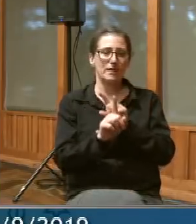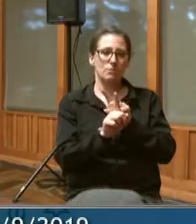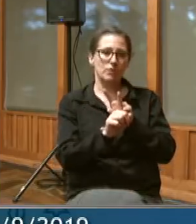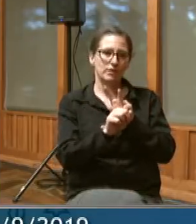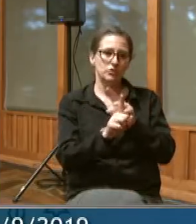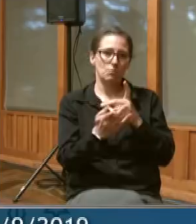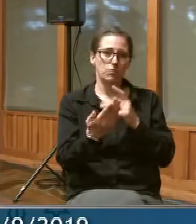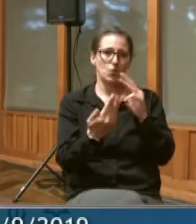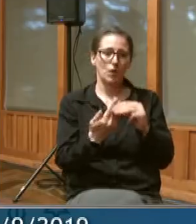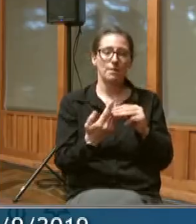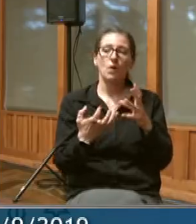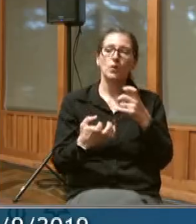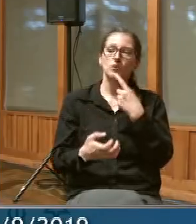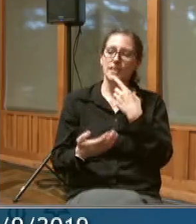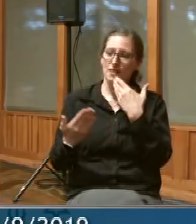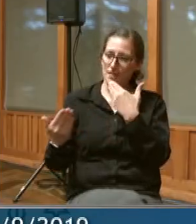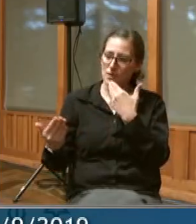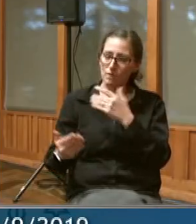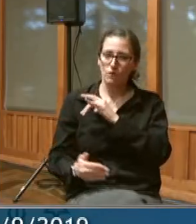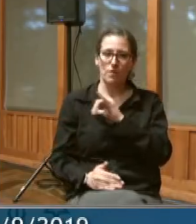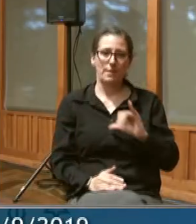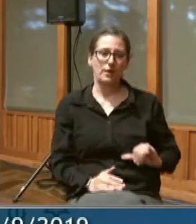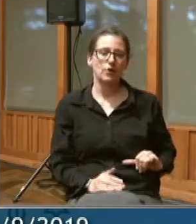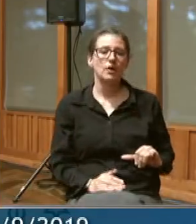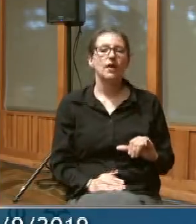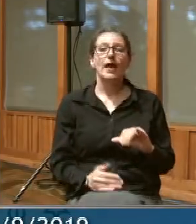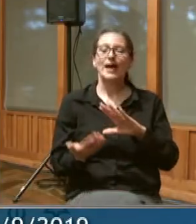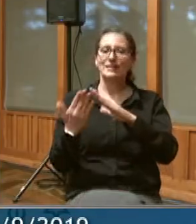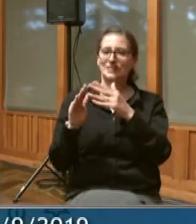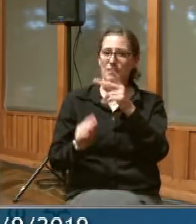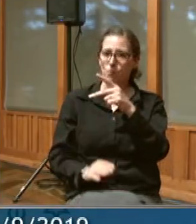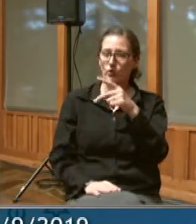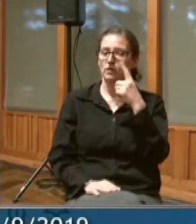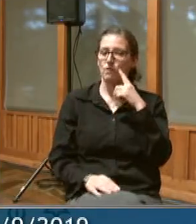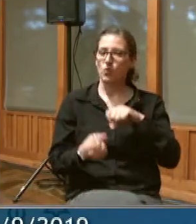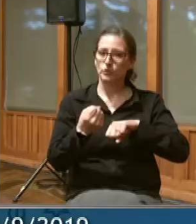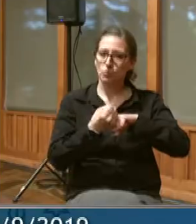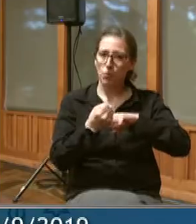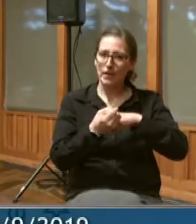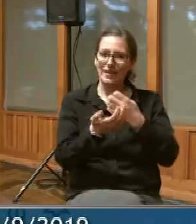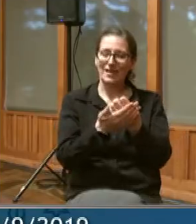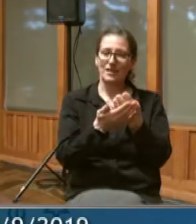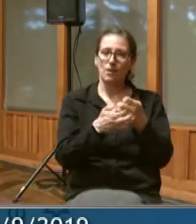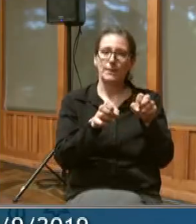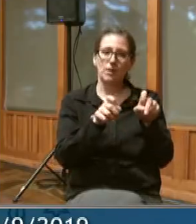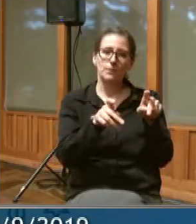GENERAL CARPENTER HERE ON BEHALF OF OREGON TRADES WOMEN AS A GRADUATE OF THEIR PRE-APPRENTICESHIP PROGRAM.